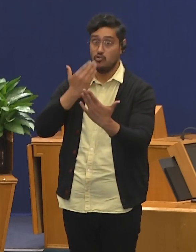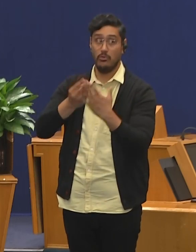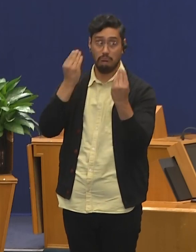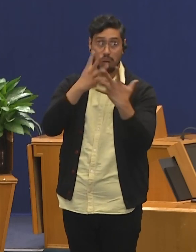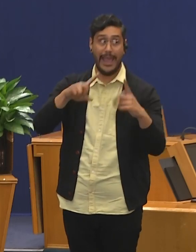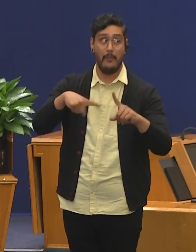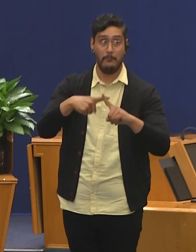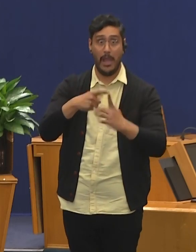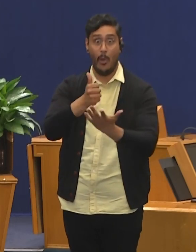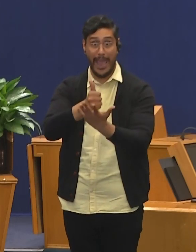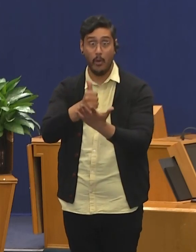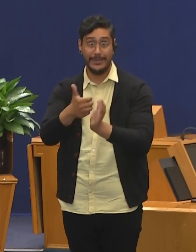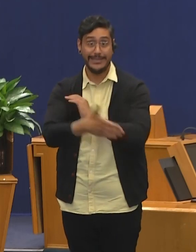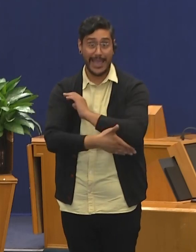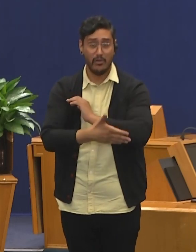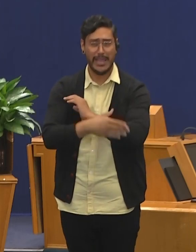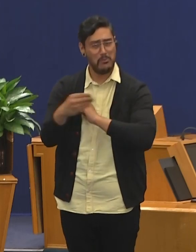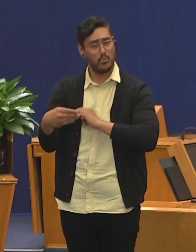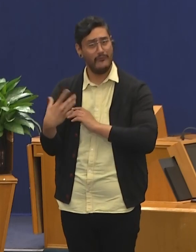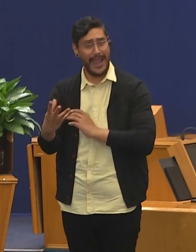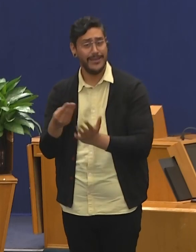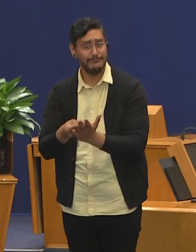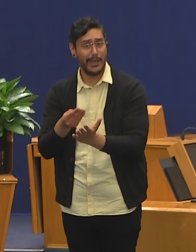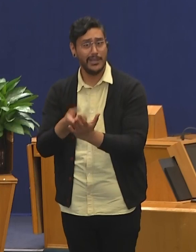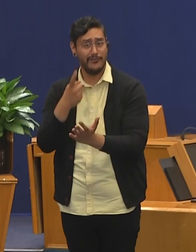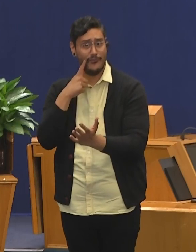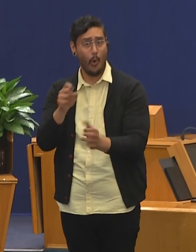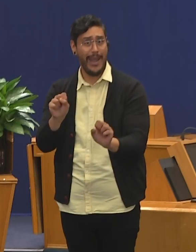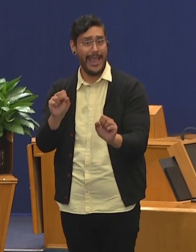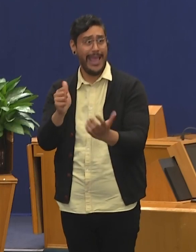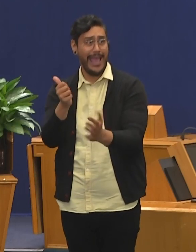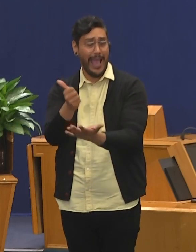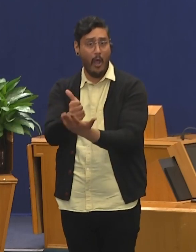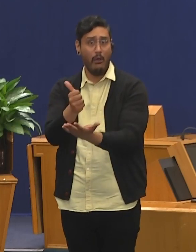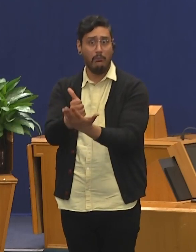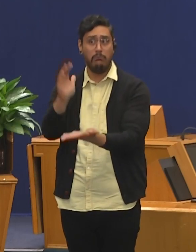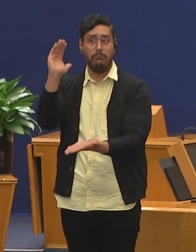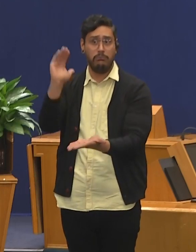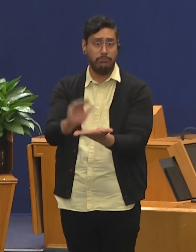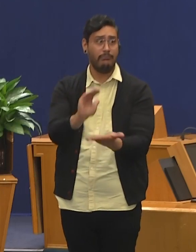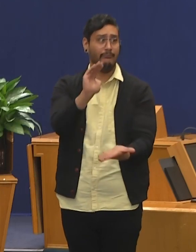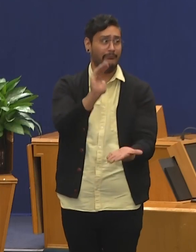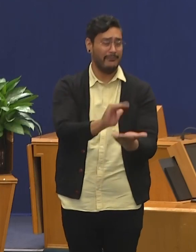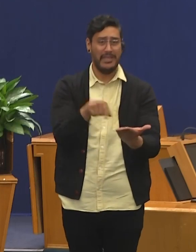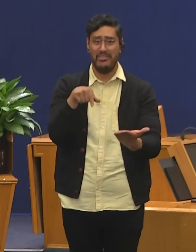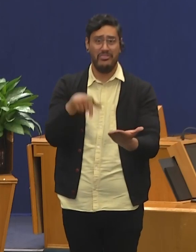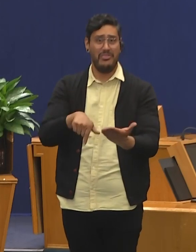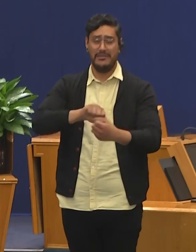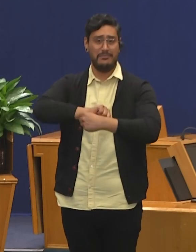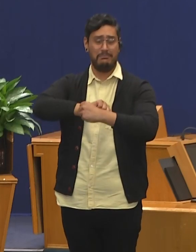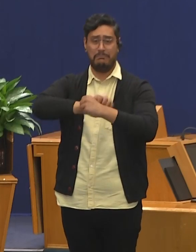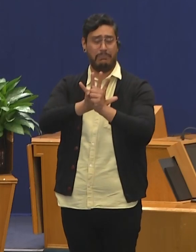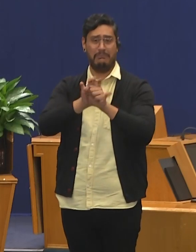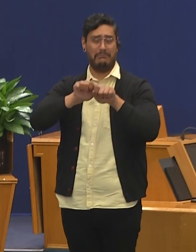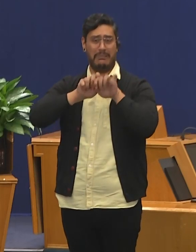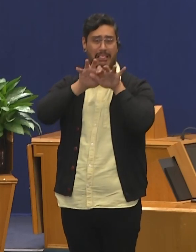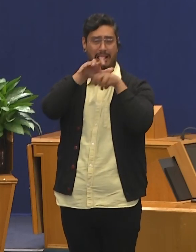ALSO ASSISTING THE COUNTY AND PROVIDING ESSENTIAL DOLLARS SO THAT WE COULD TREAT THE COVID-19